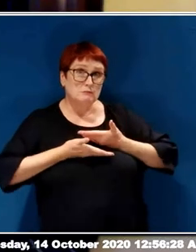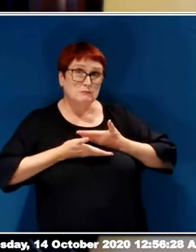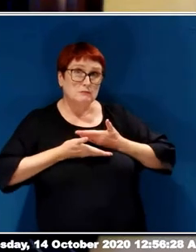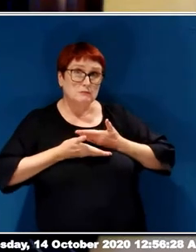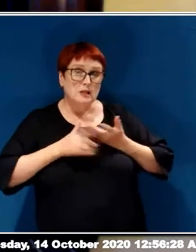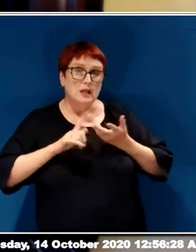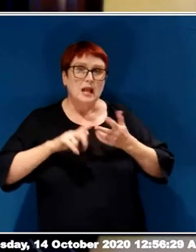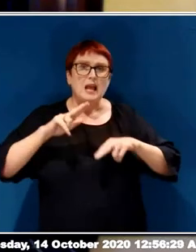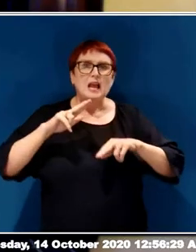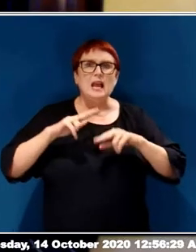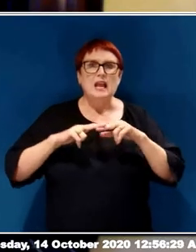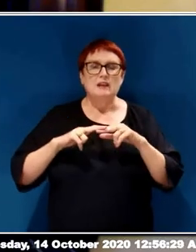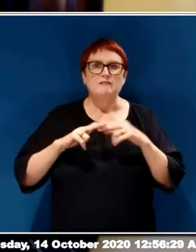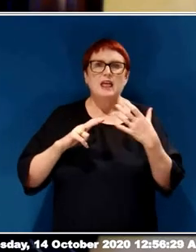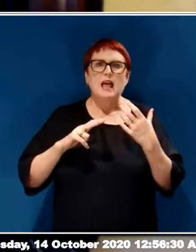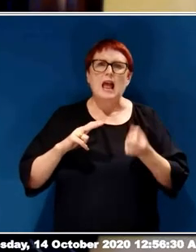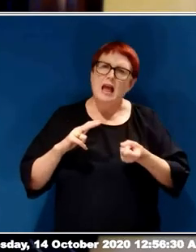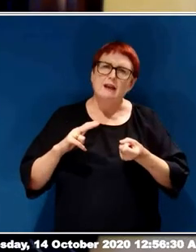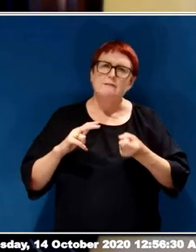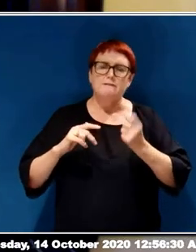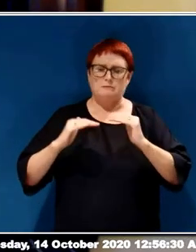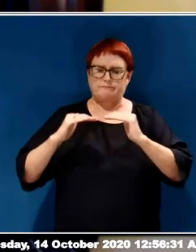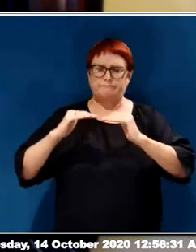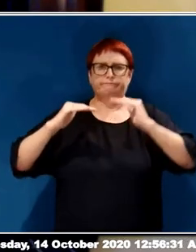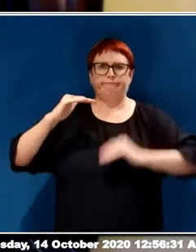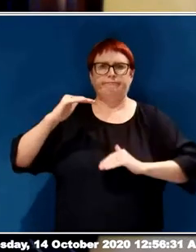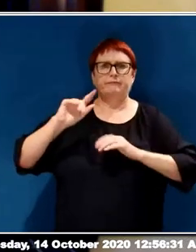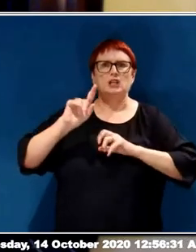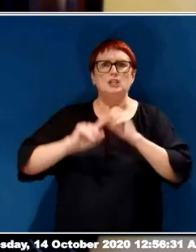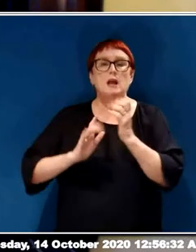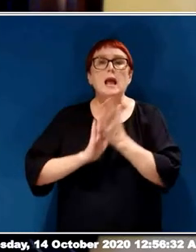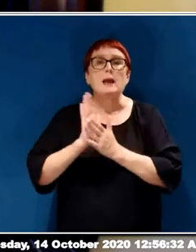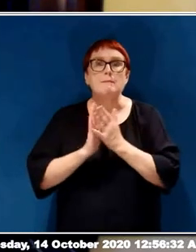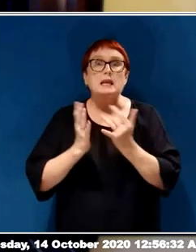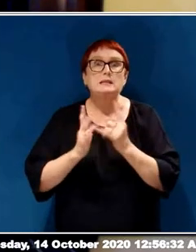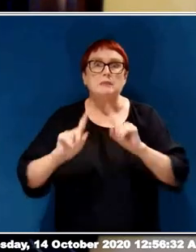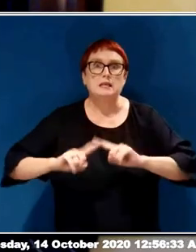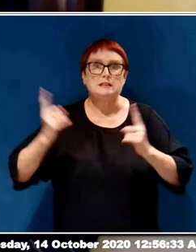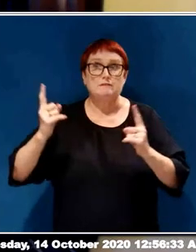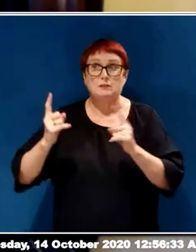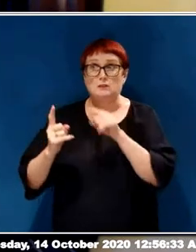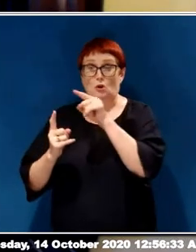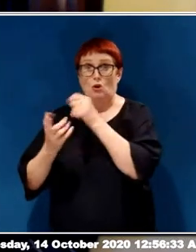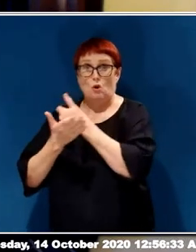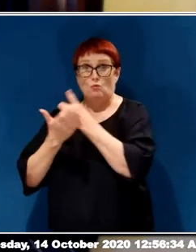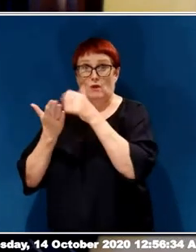That is a significant difference between an IQ score versus their school